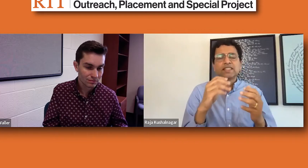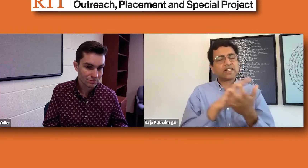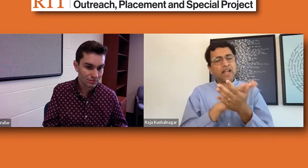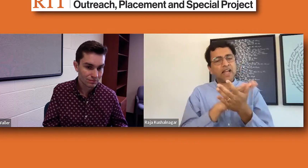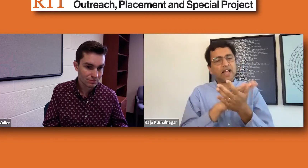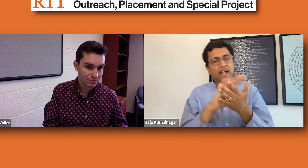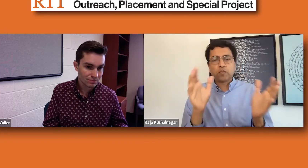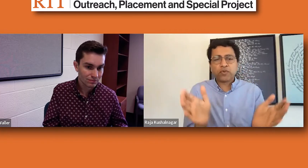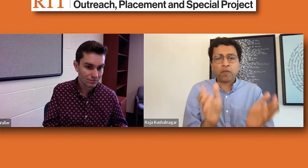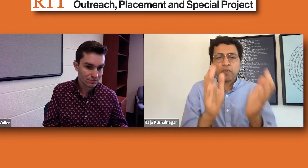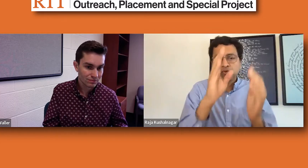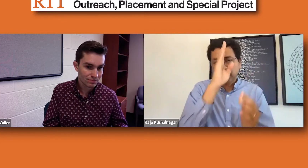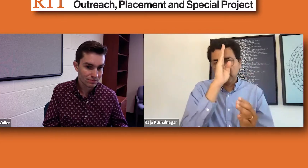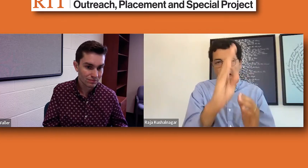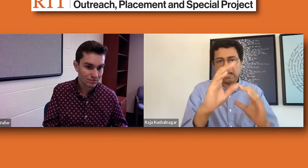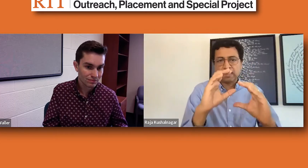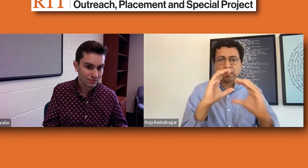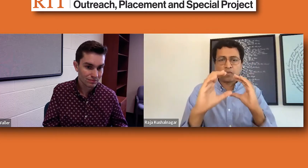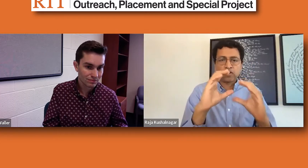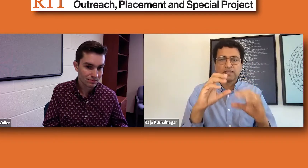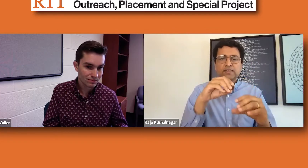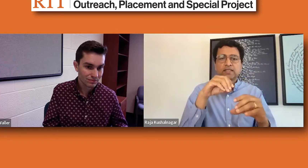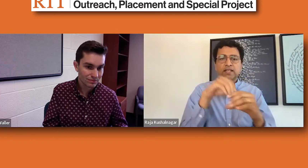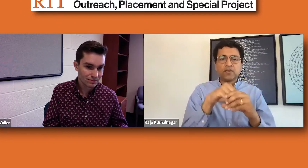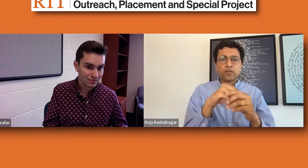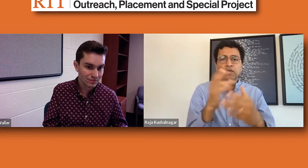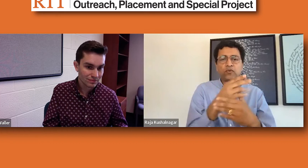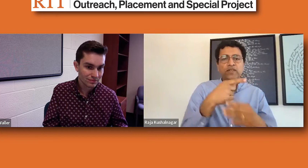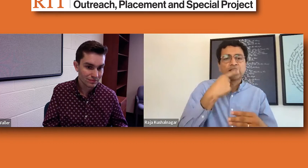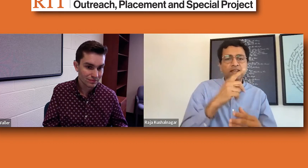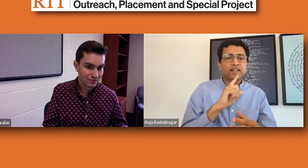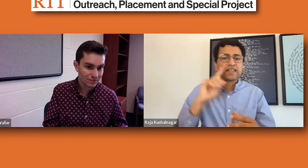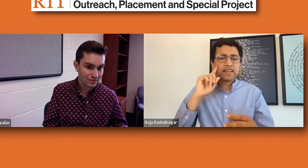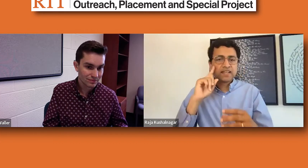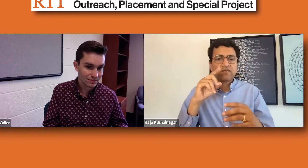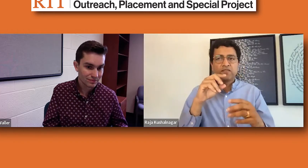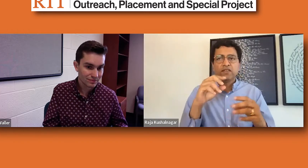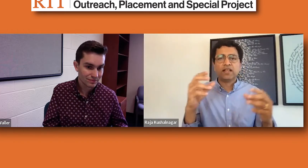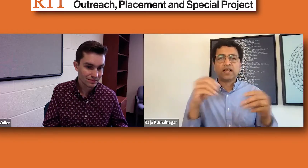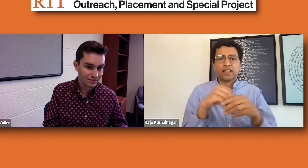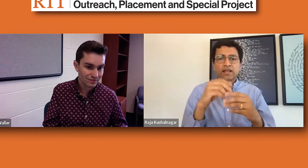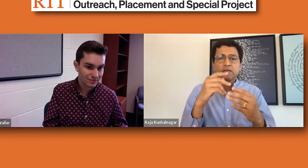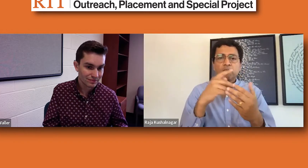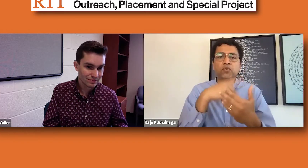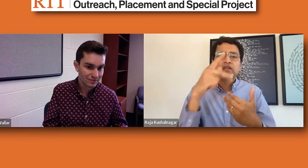translation misunderstood. So that's why it's really important to have